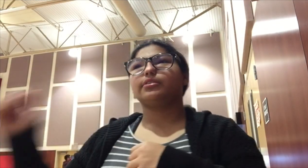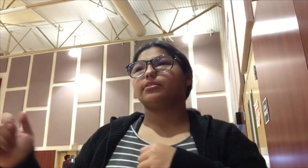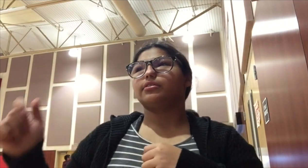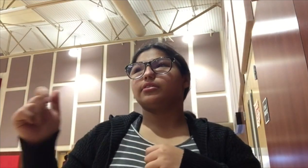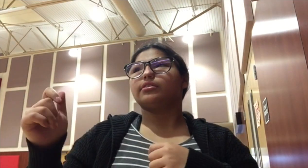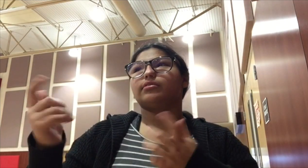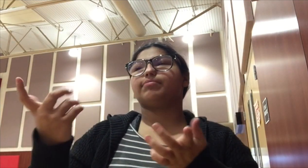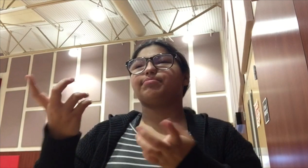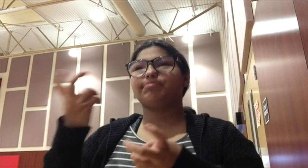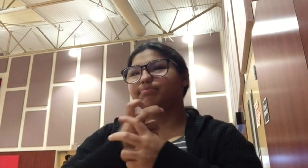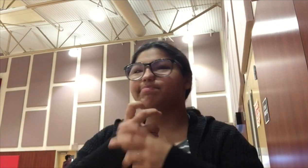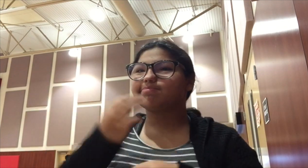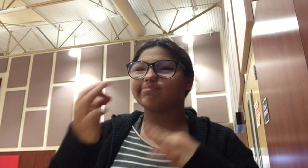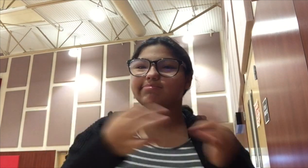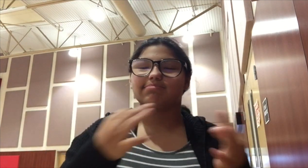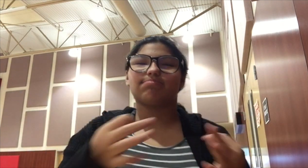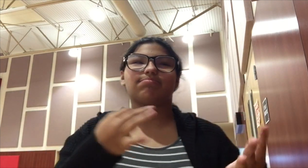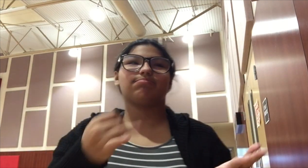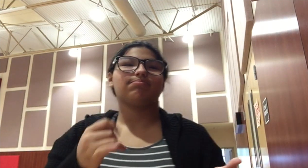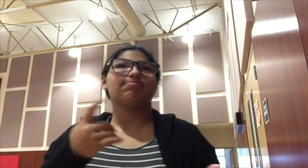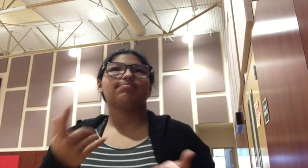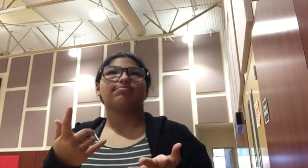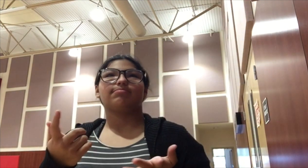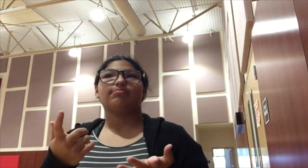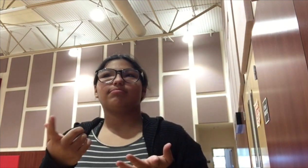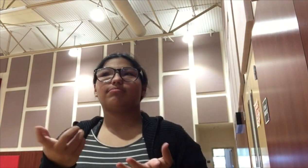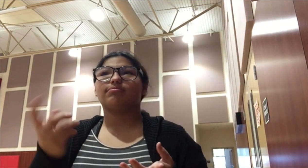Now what I've learned from distance learning, it's kind of hard to explain.